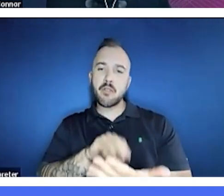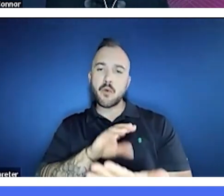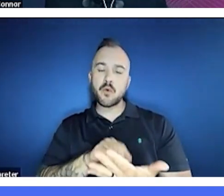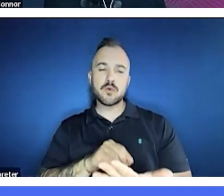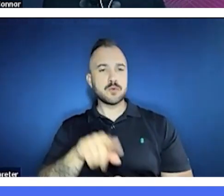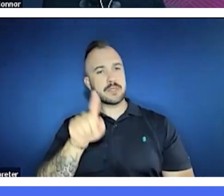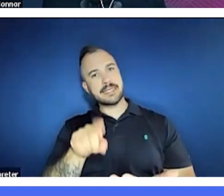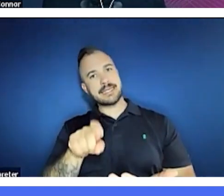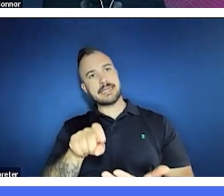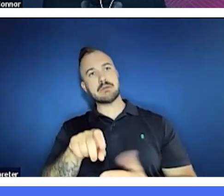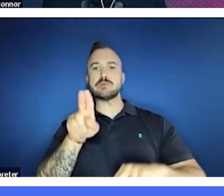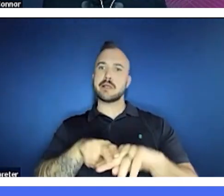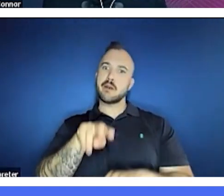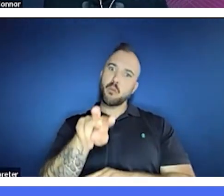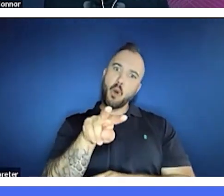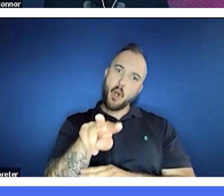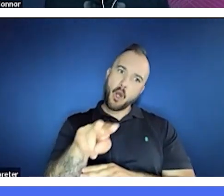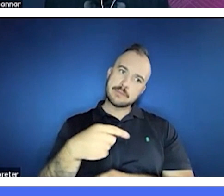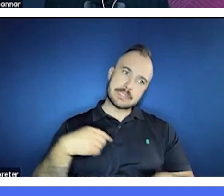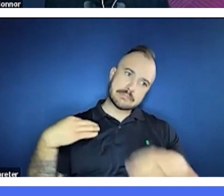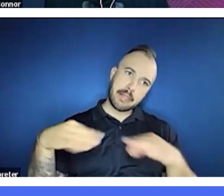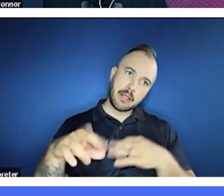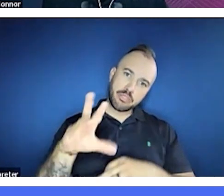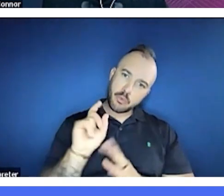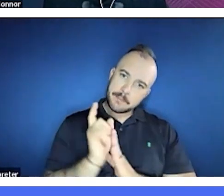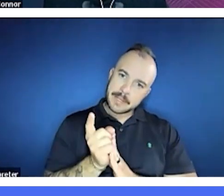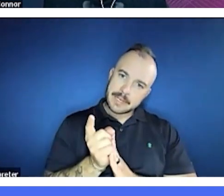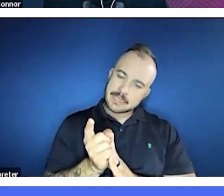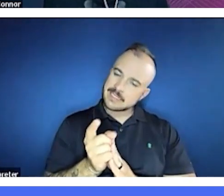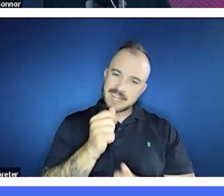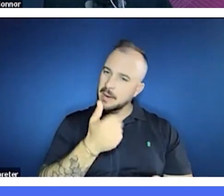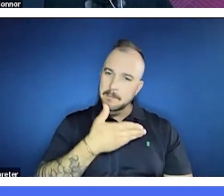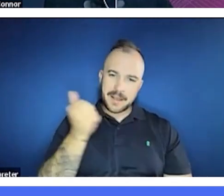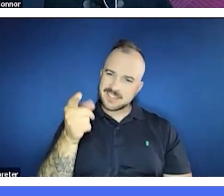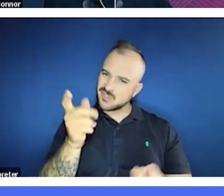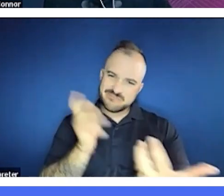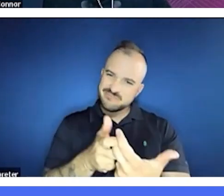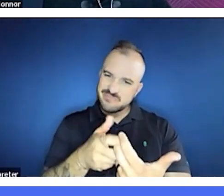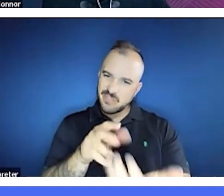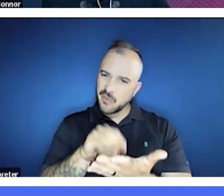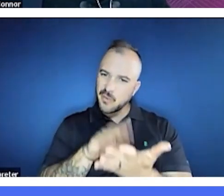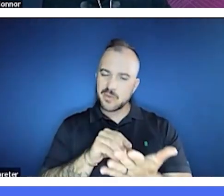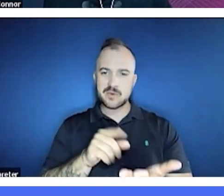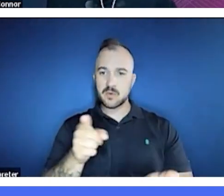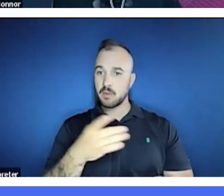of me explaining something for 30 minutes if that's not how you learn best. If you wanna double speed that video or half speed